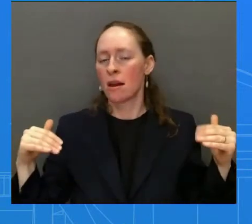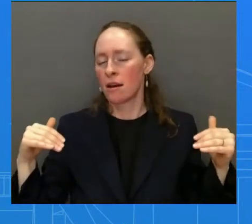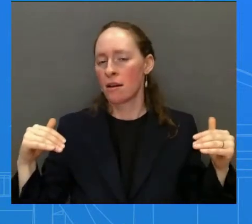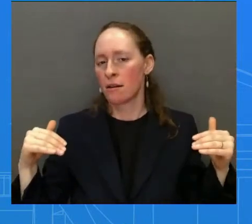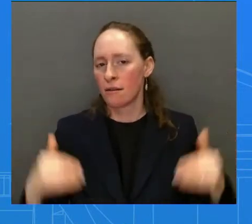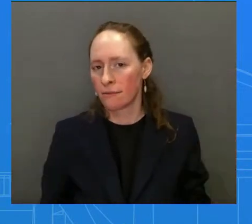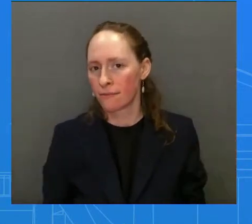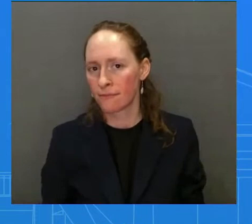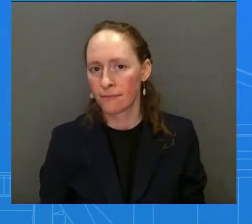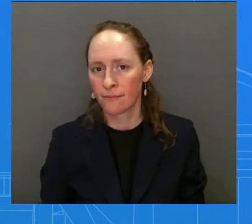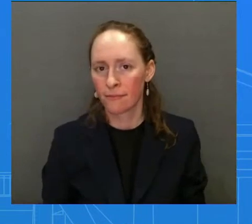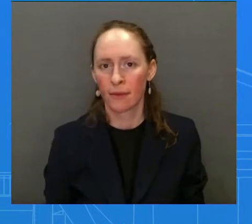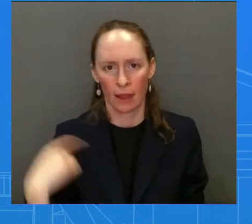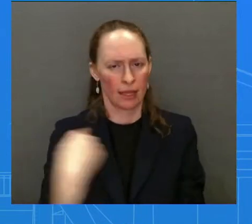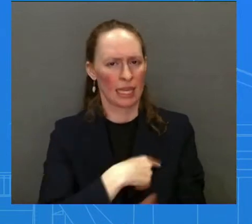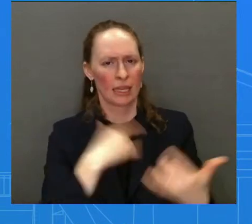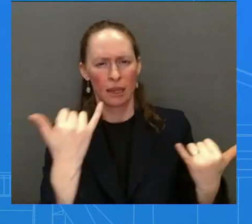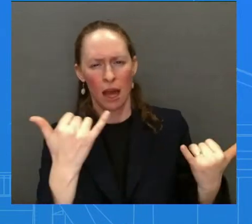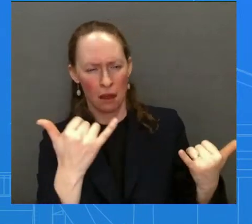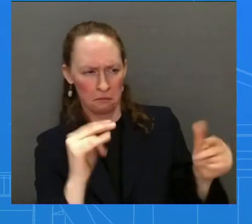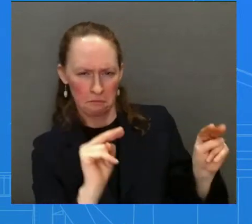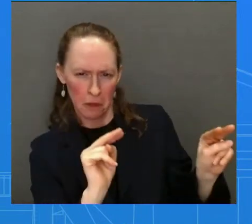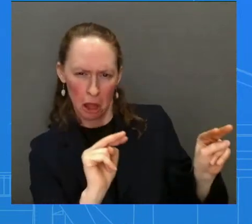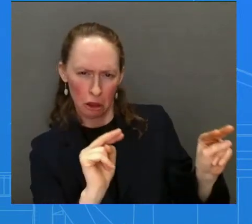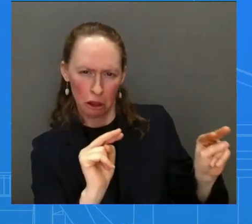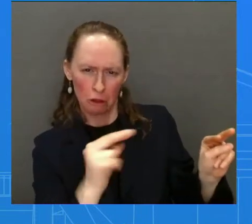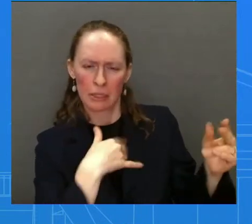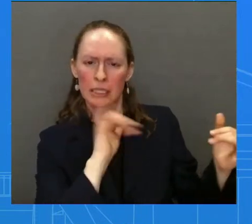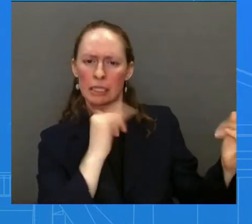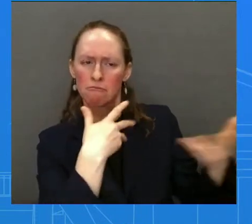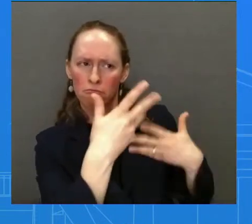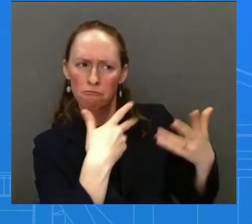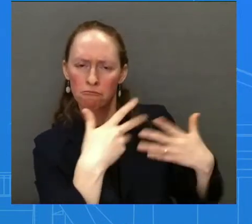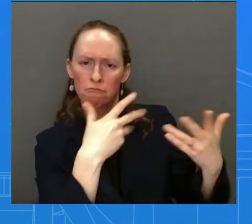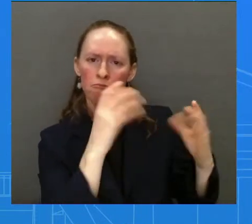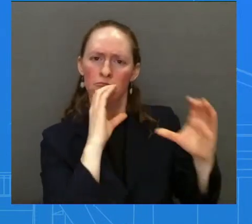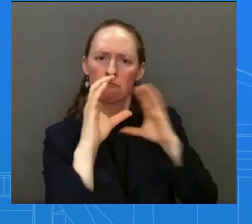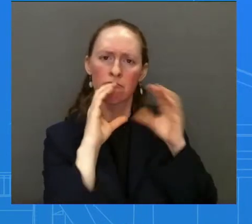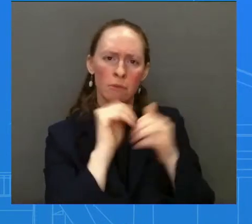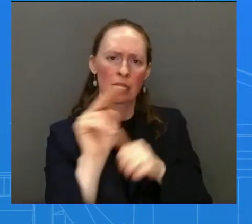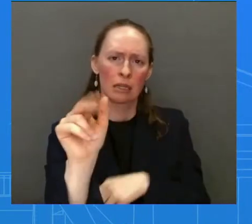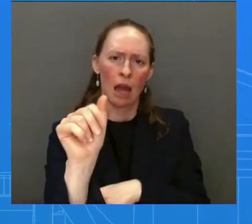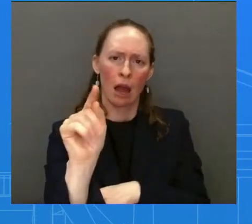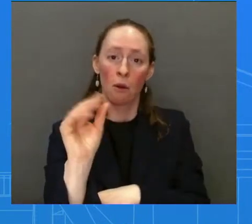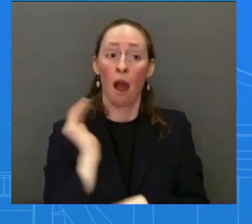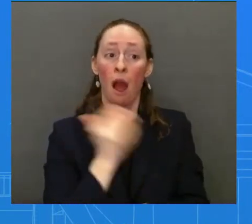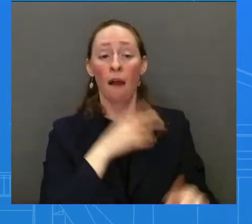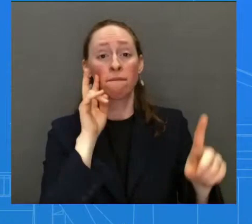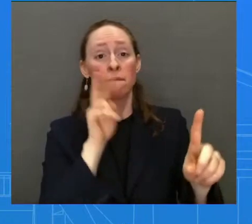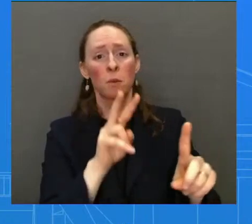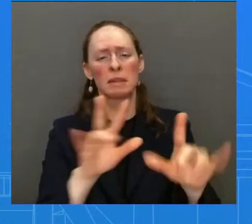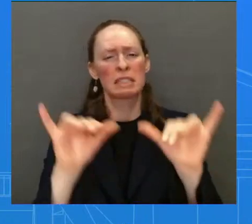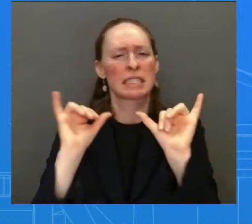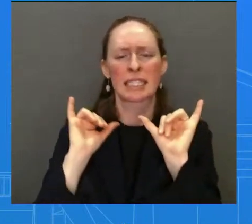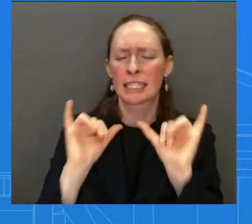right now to change or adjust our posture. All right, guys. I know they're -- we'll see you on the road tomorrow, and I'll be back on Wednesday.